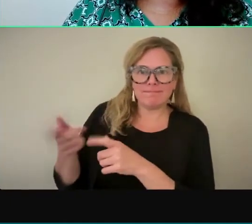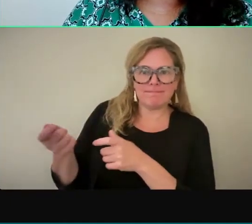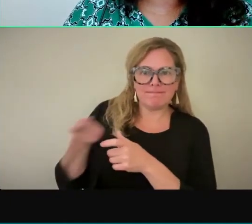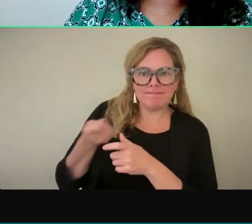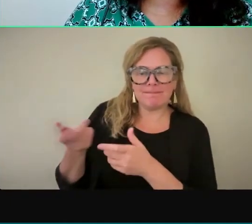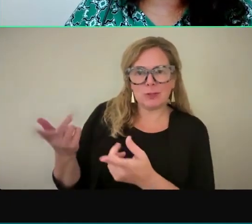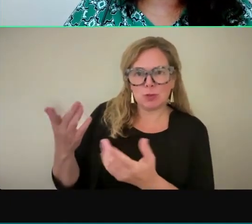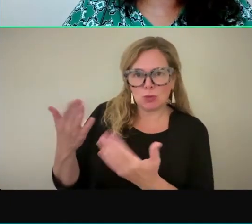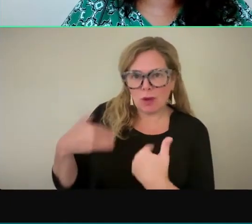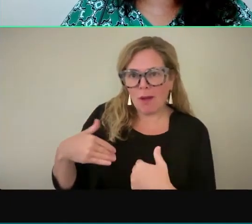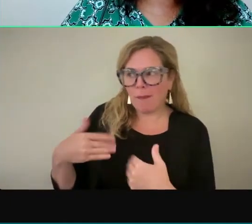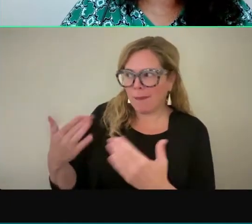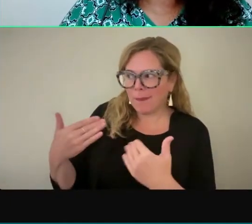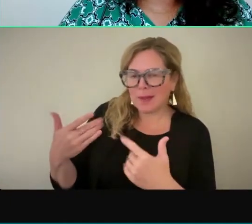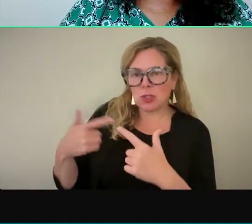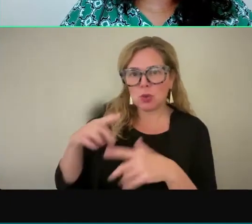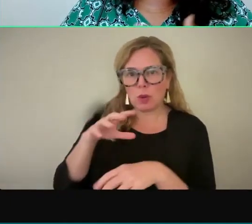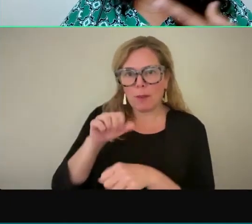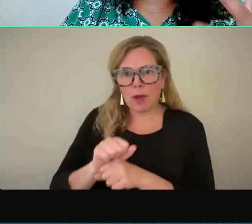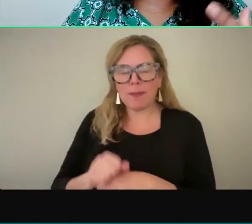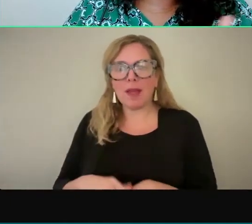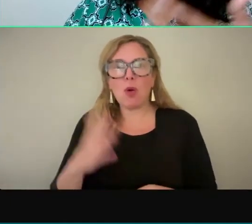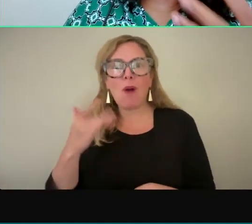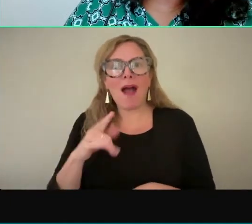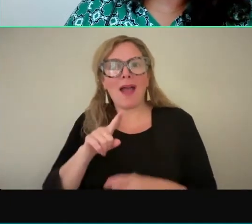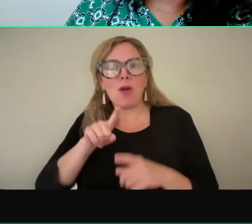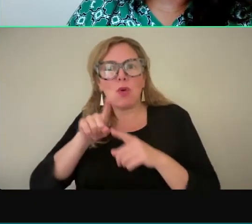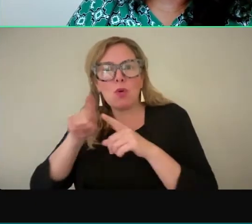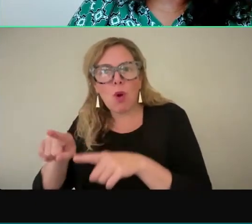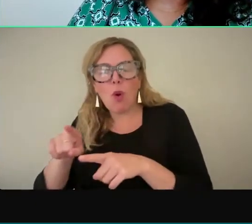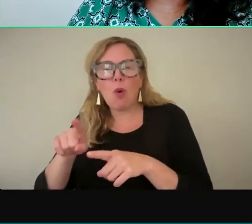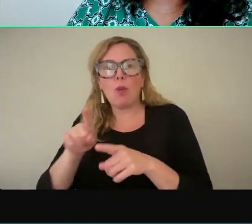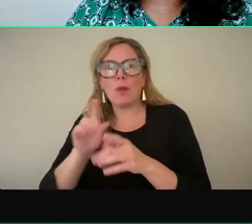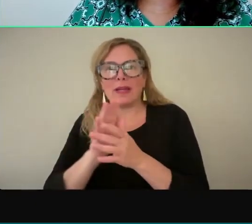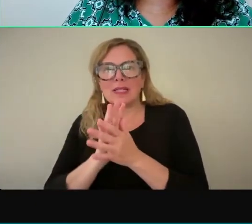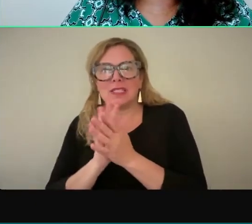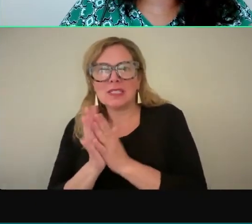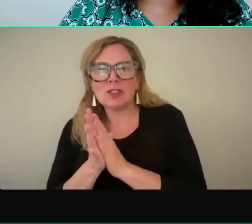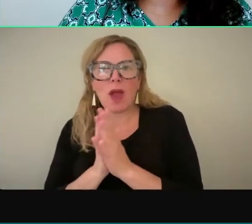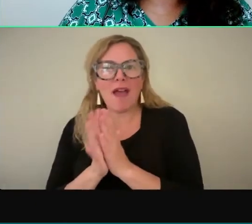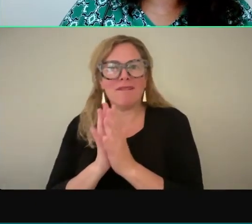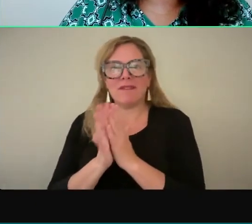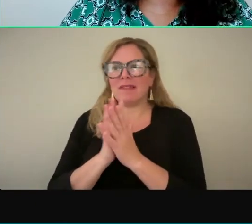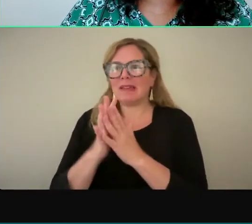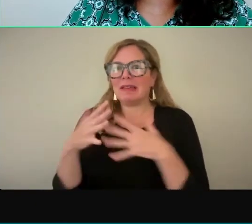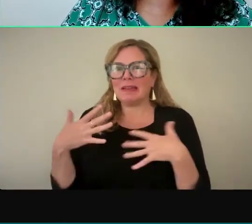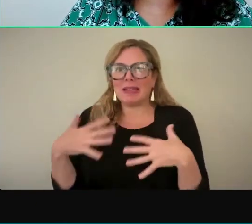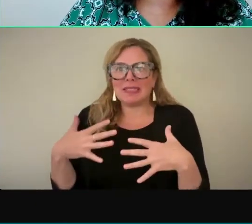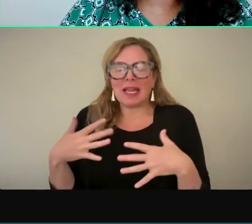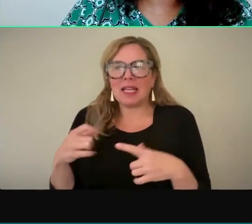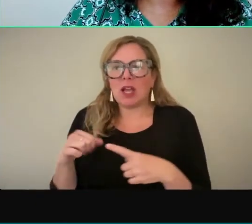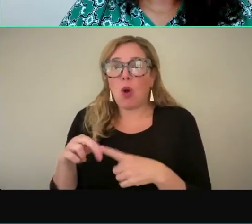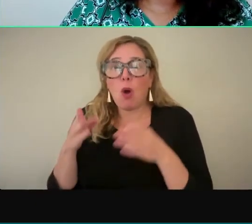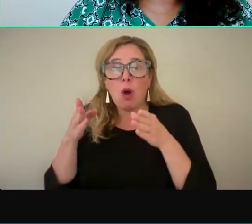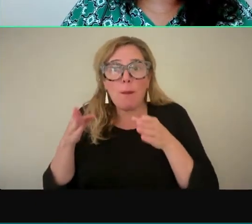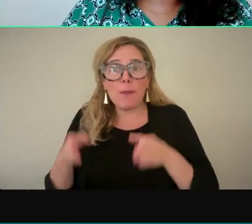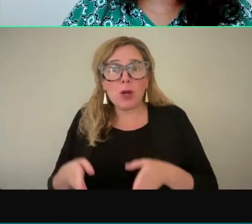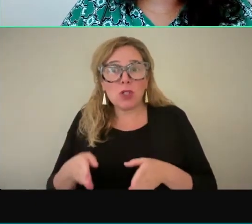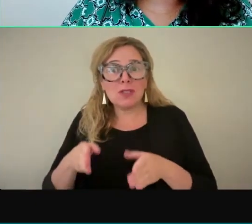and traffic, could be a lot with sometimes the behavioral issues resulting, it could be someone grabbing a wheel or trying to get out of the car in that stressful